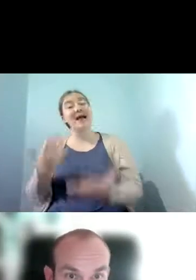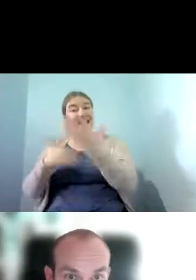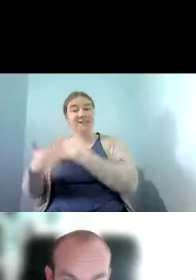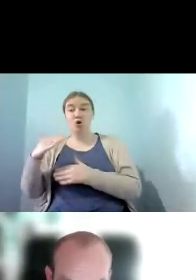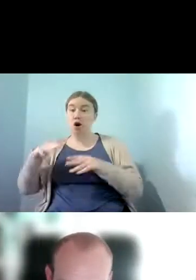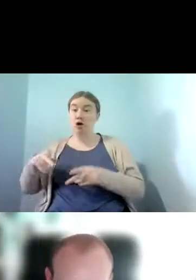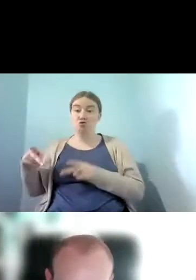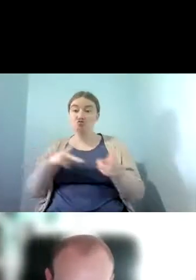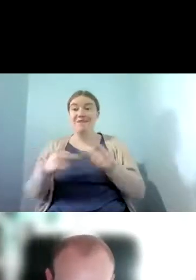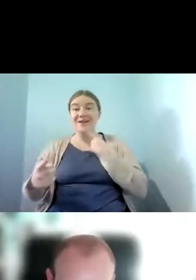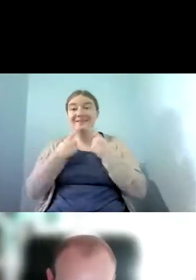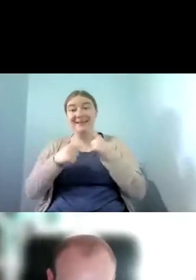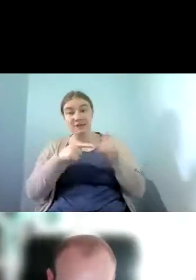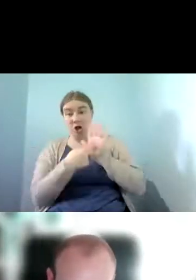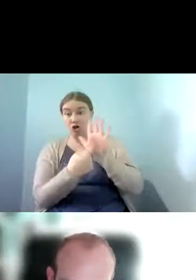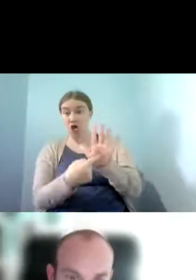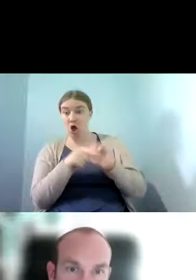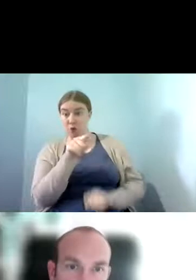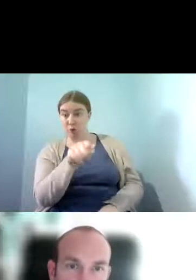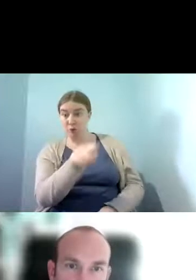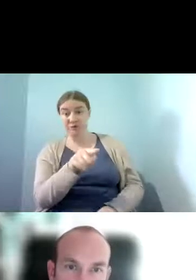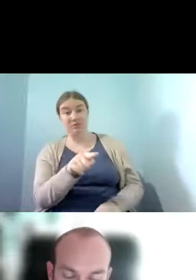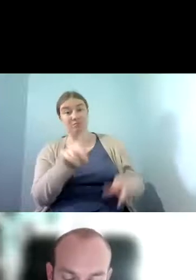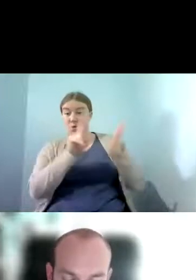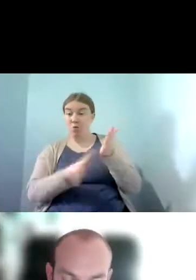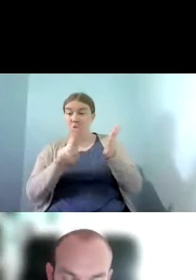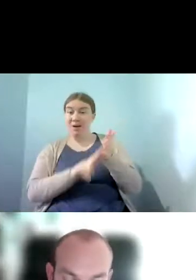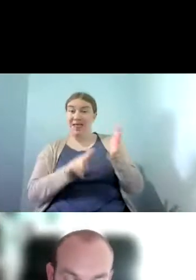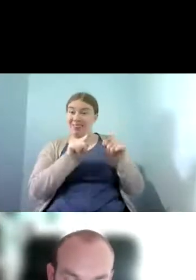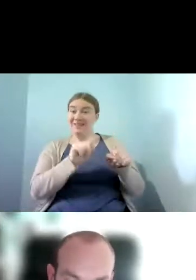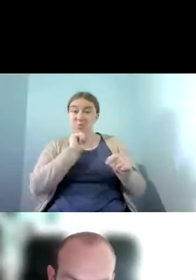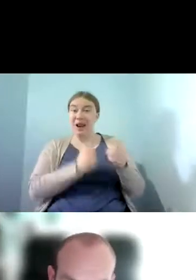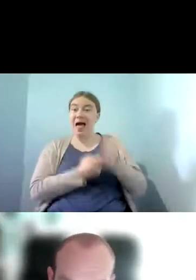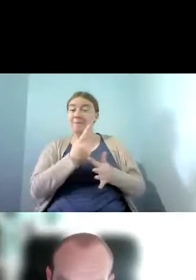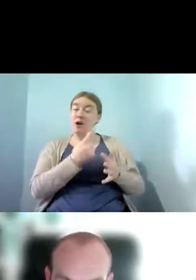shown on this graph shows typically that this happens three to four times a year and we had